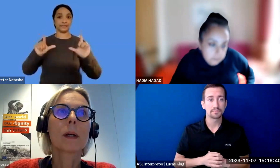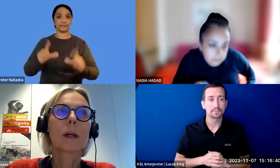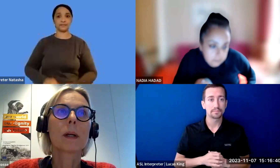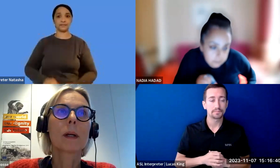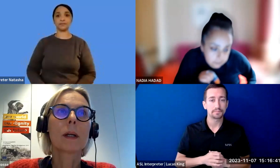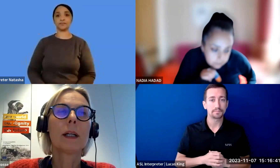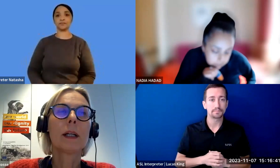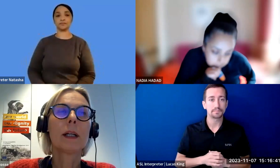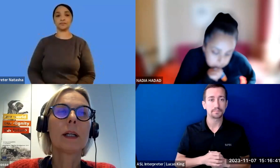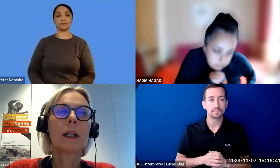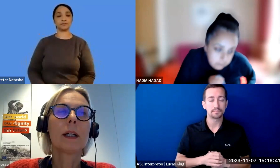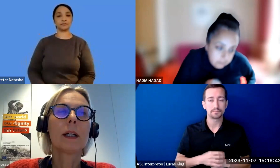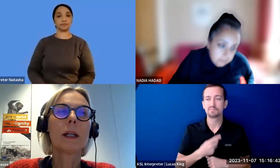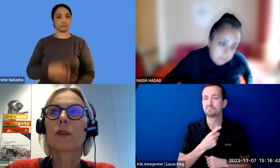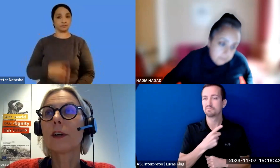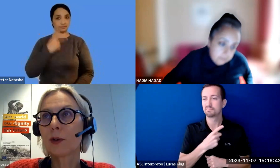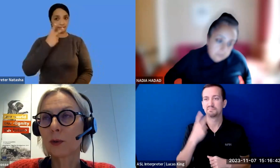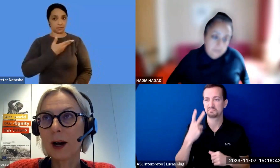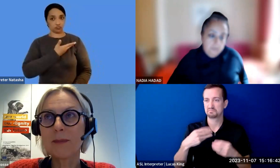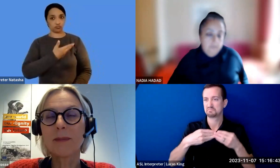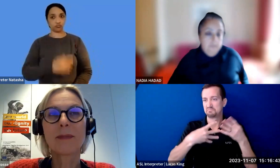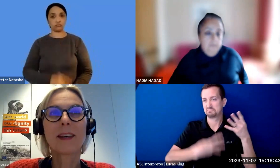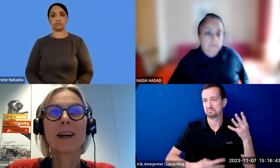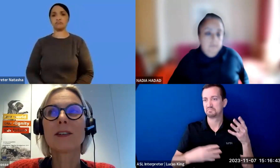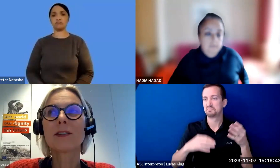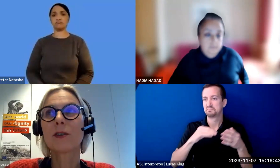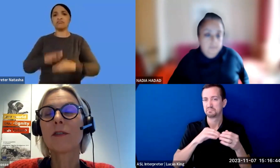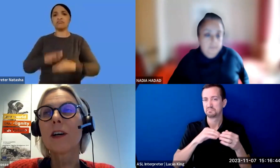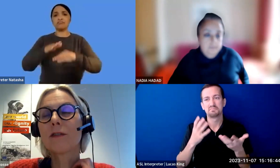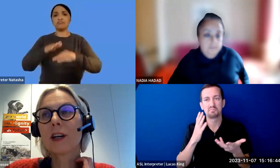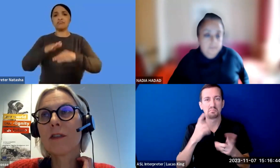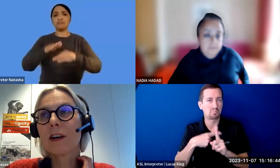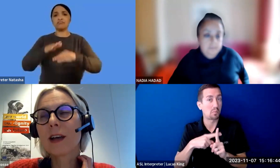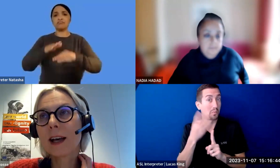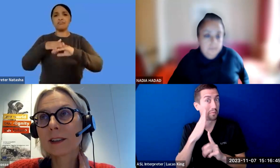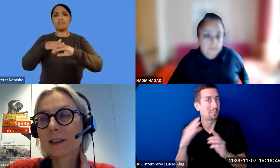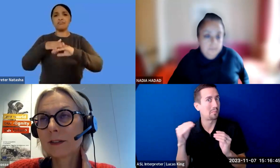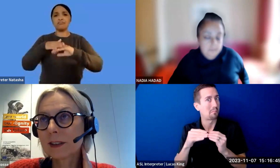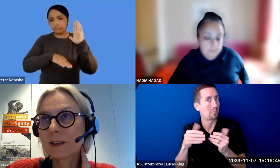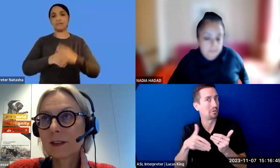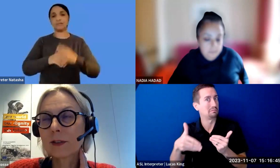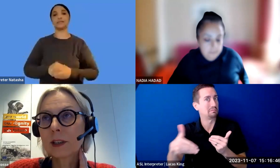Here it goes on and there's more to come. We are very active in this field.